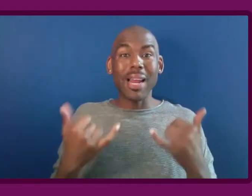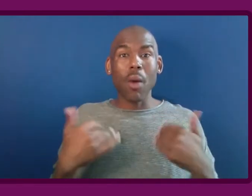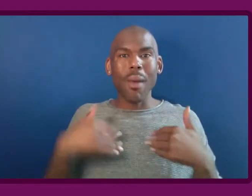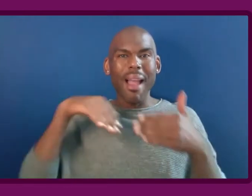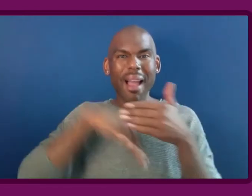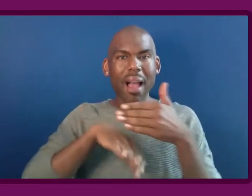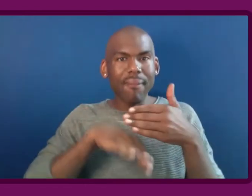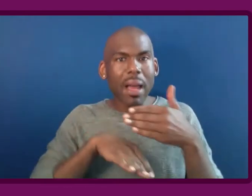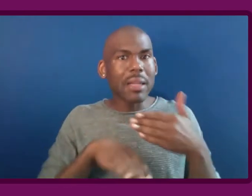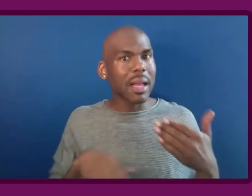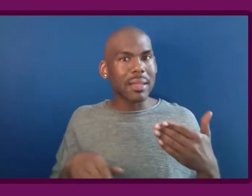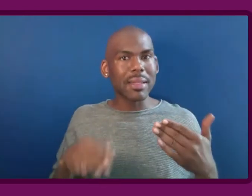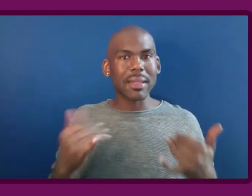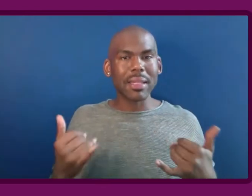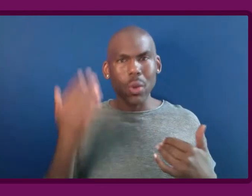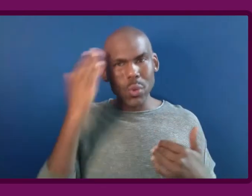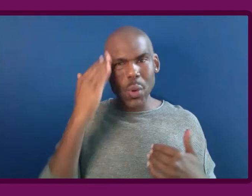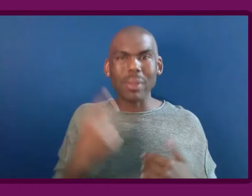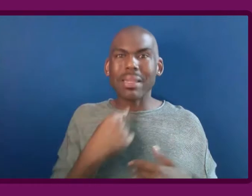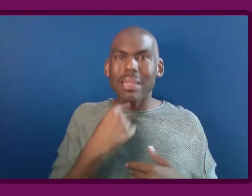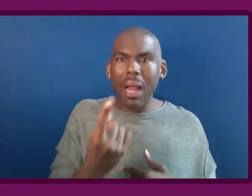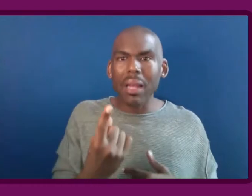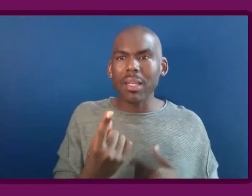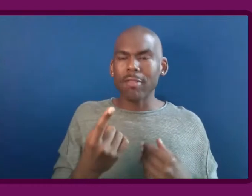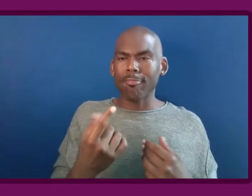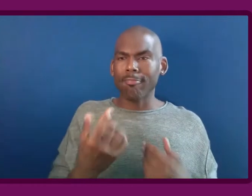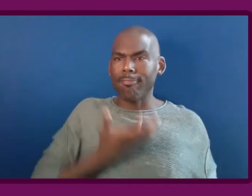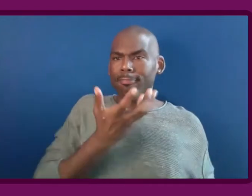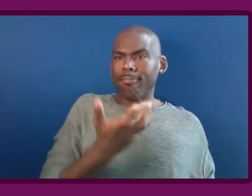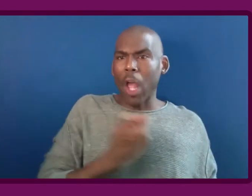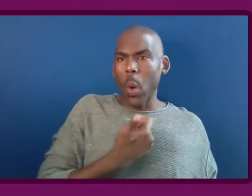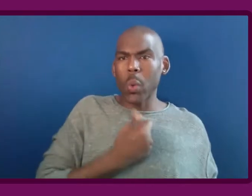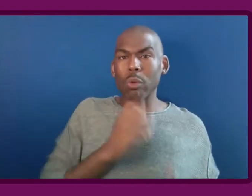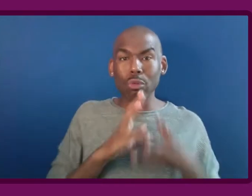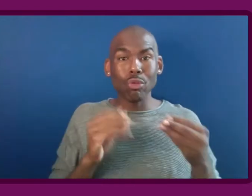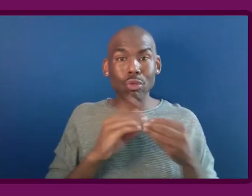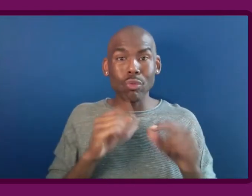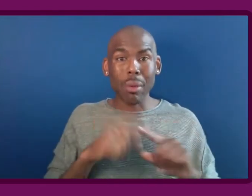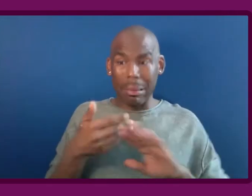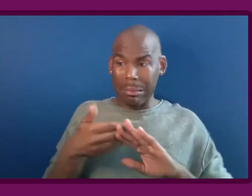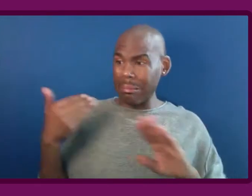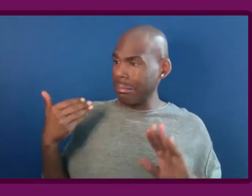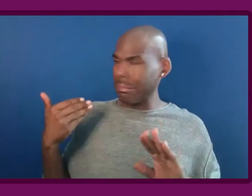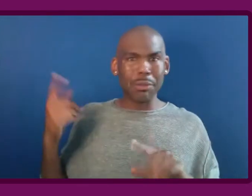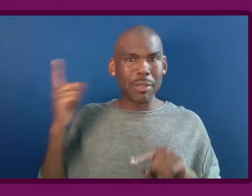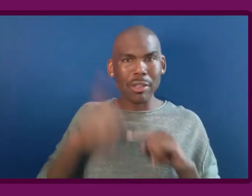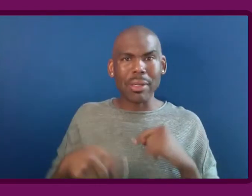creating our own content, telling our own stories. The thing is, we haven't been able to tell our own